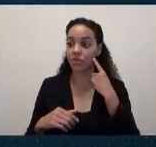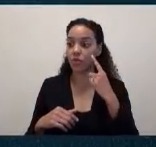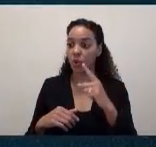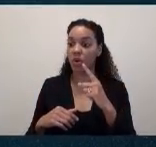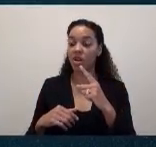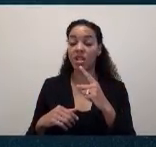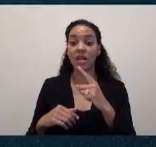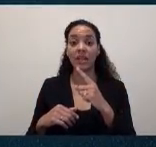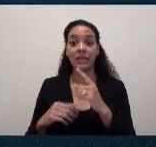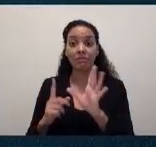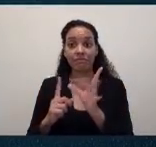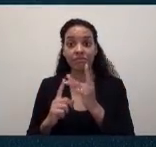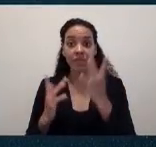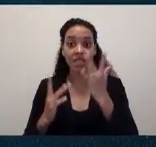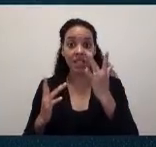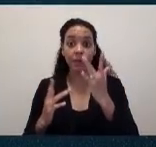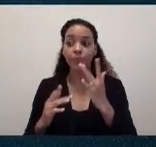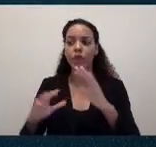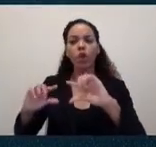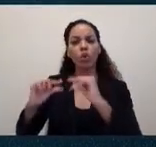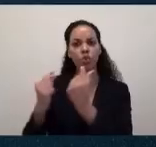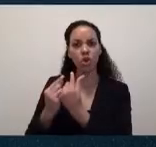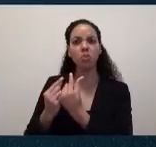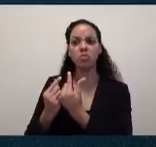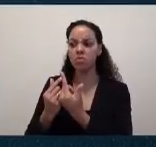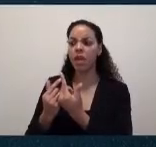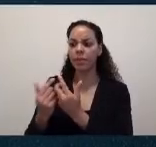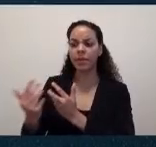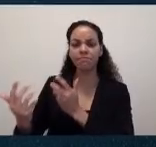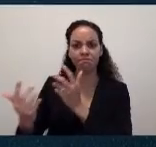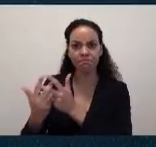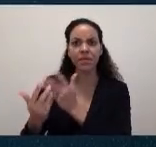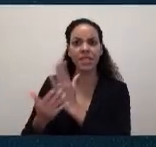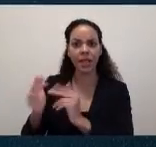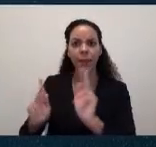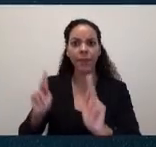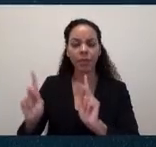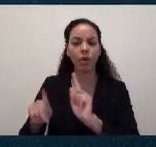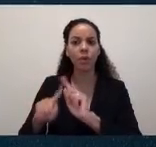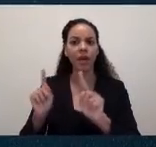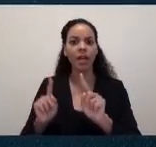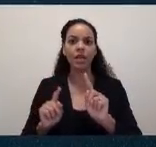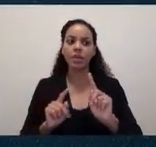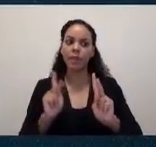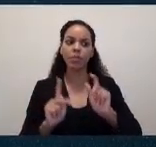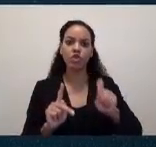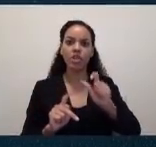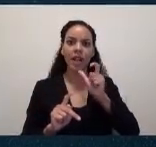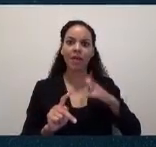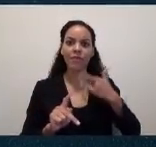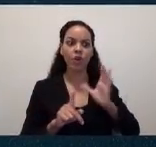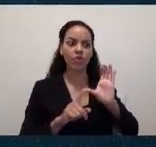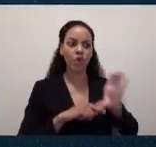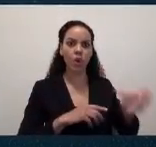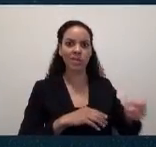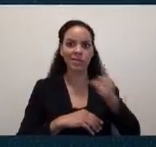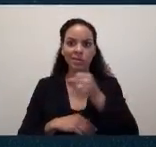not everybody should be forced into a group setting because there is no other choice. We must do our best to protect the dignity,